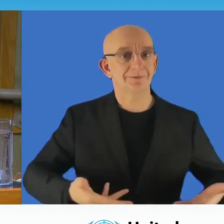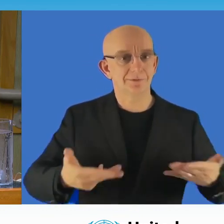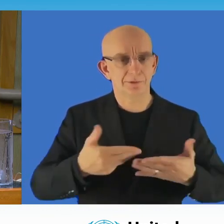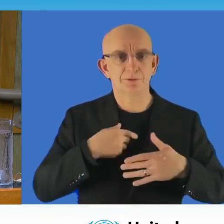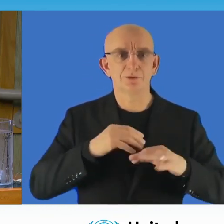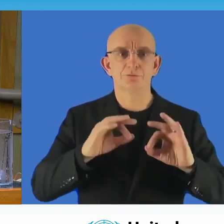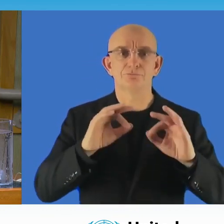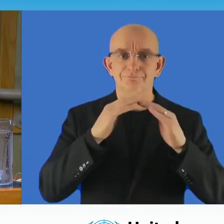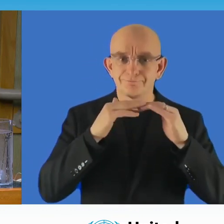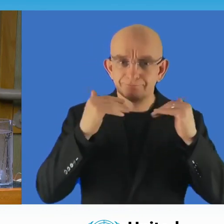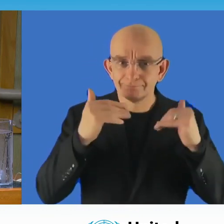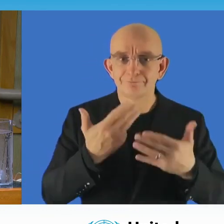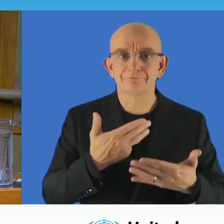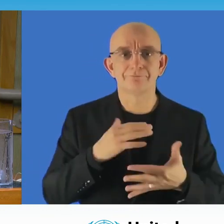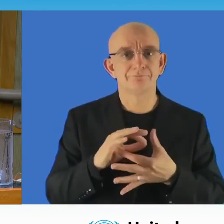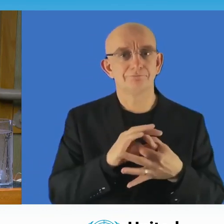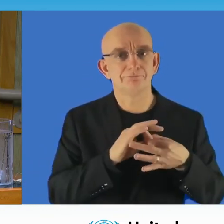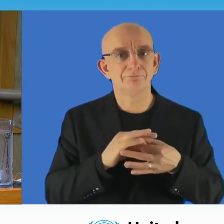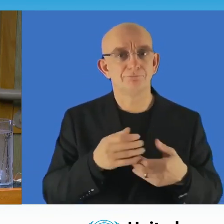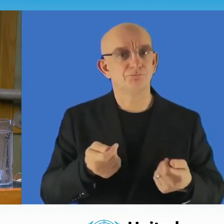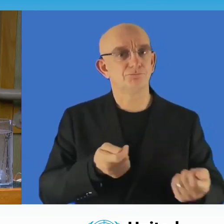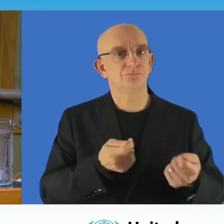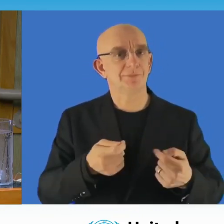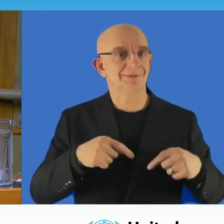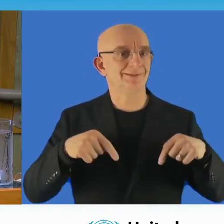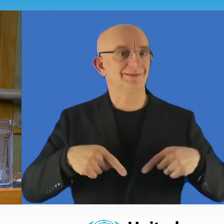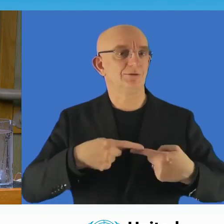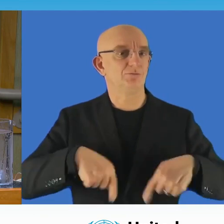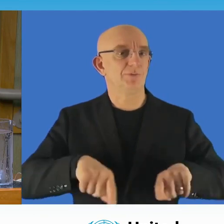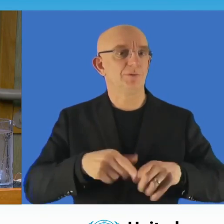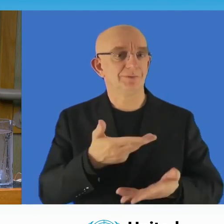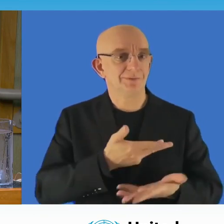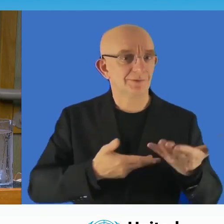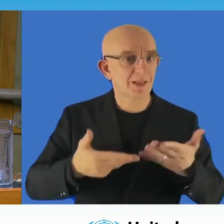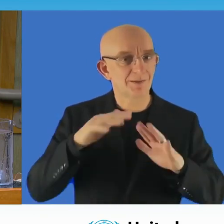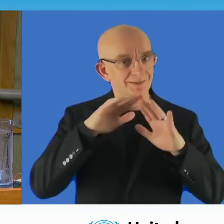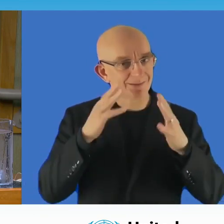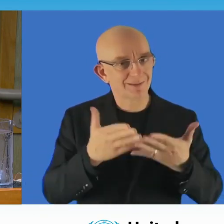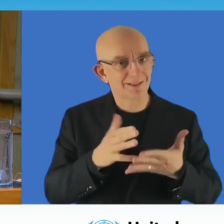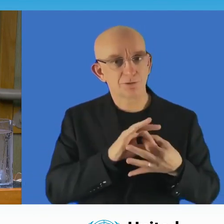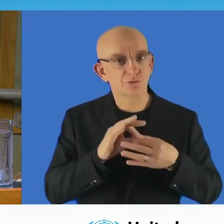Innovations and transfer for an inclusive future I also wish to take this opportunity to thank the